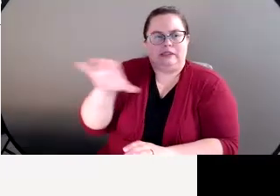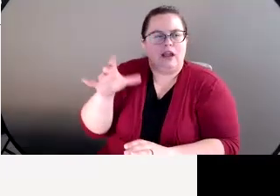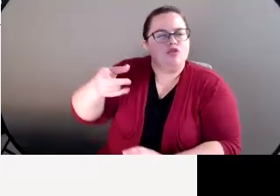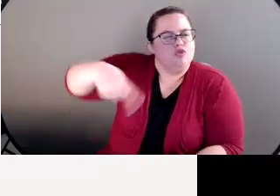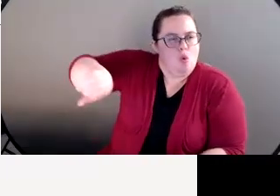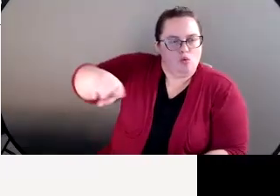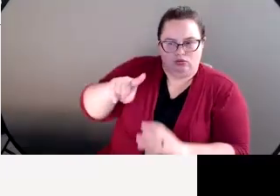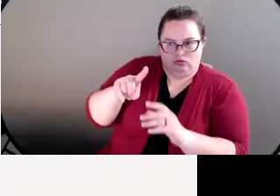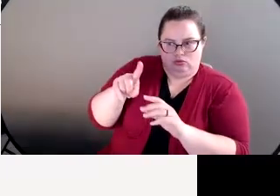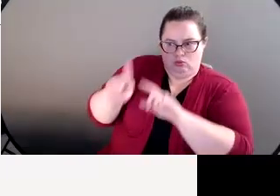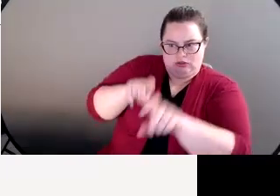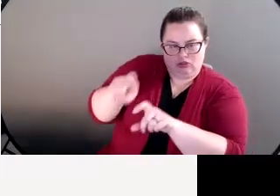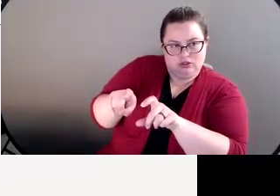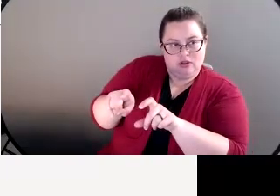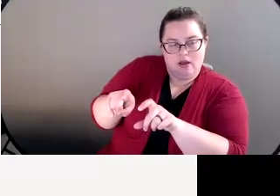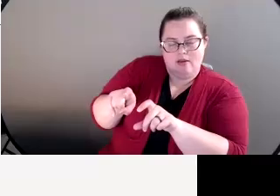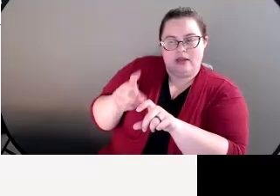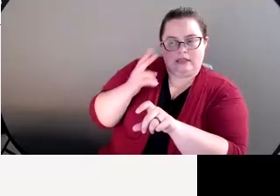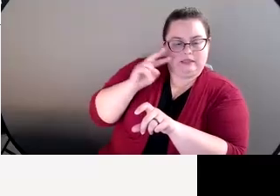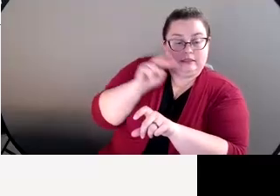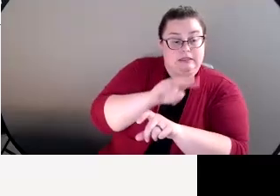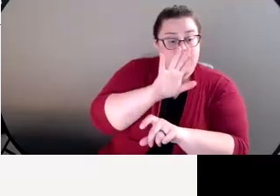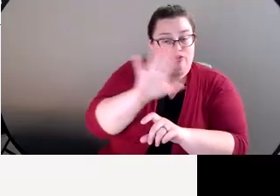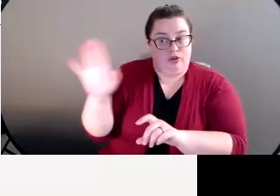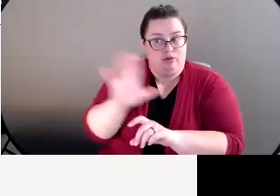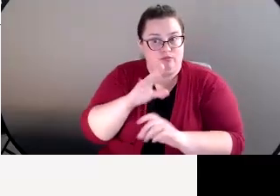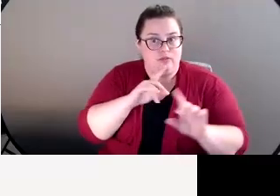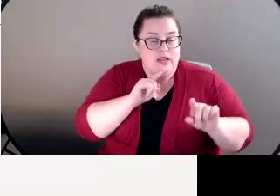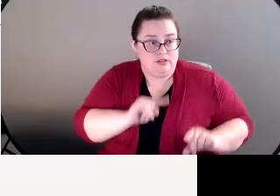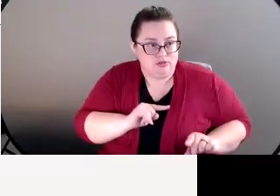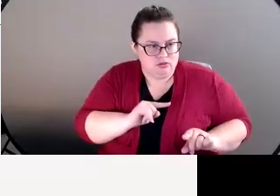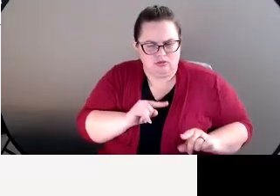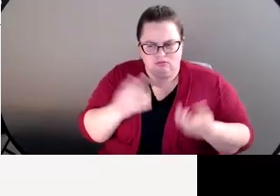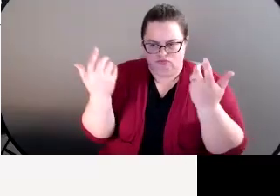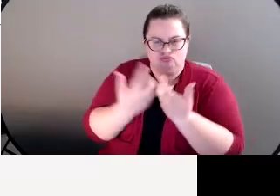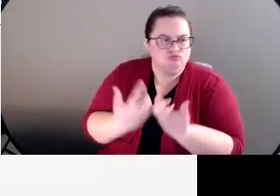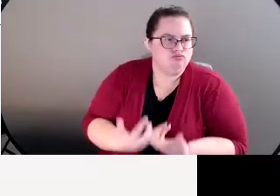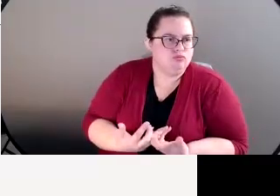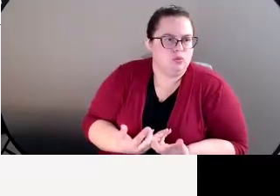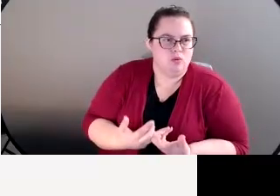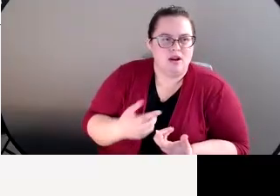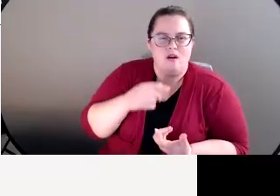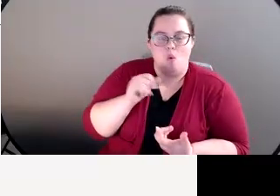makes sense, and students don't have the same responses.